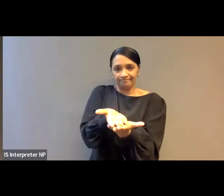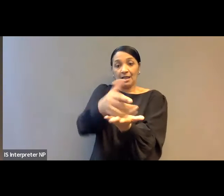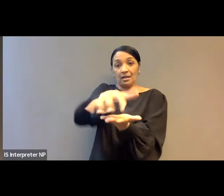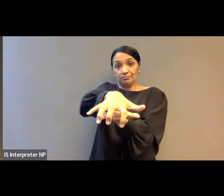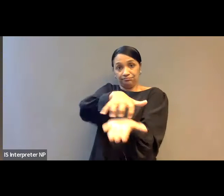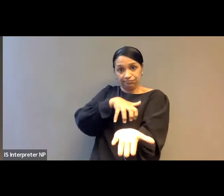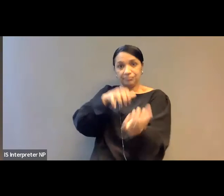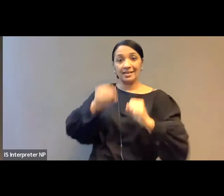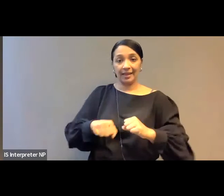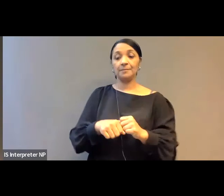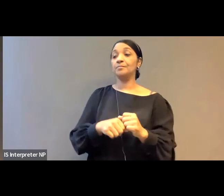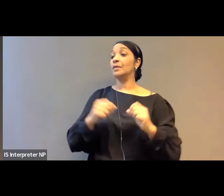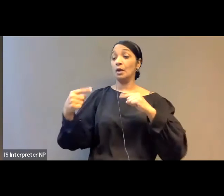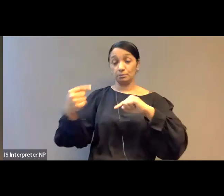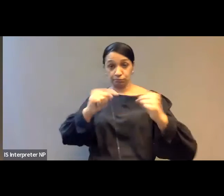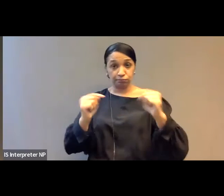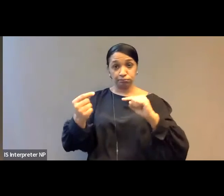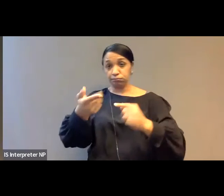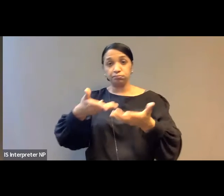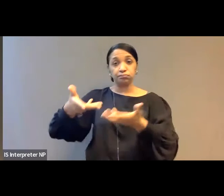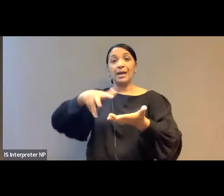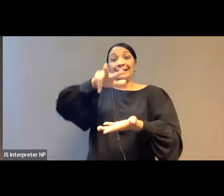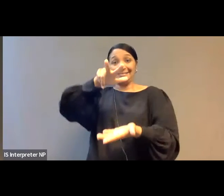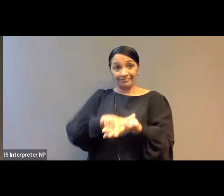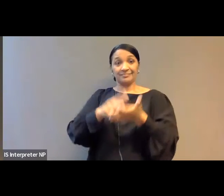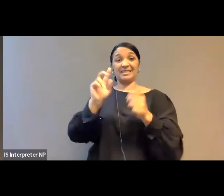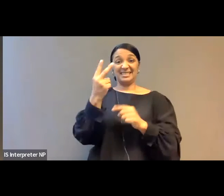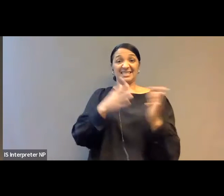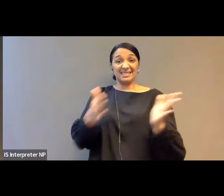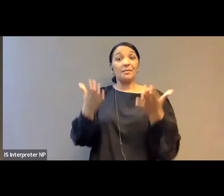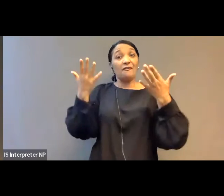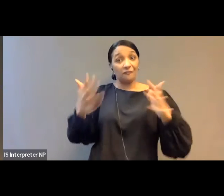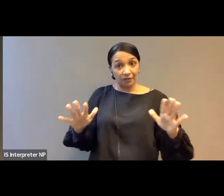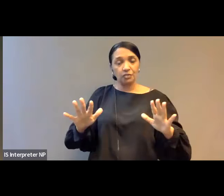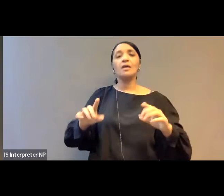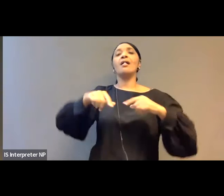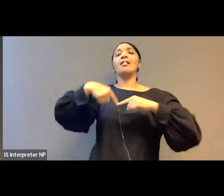When the text is agreed, in the second step, the Council will vote on the final text